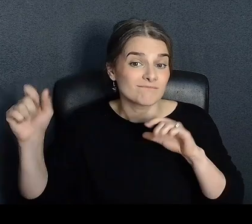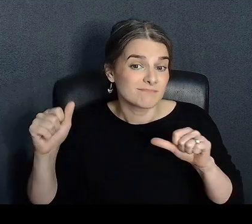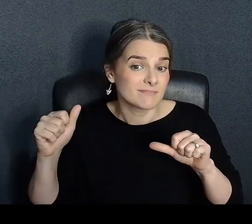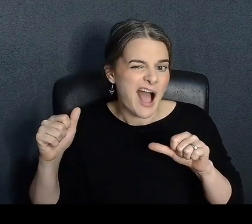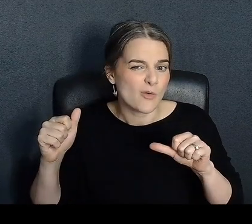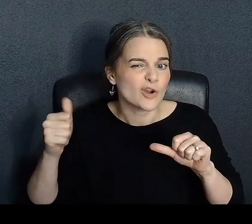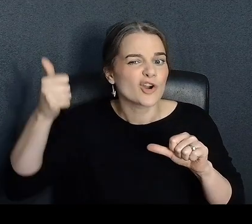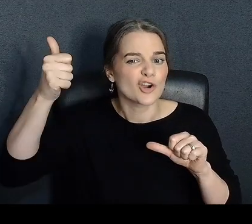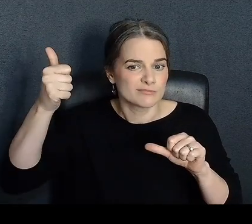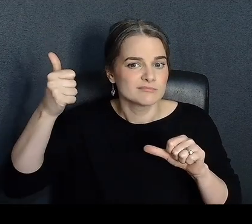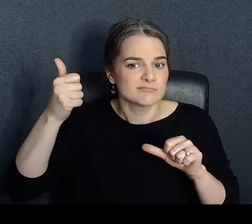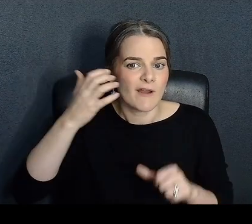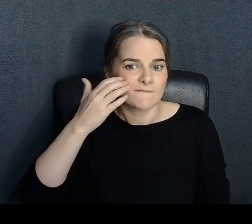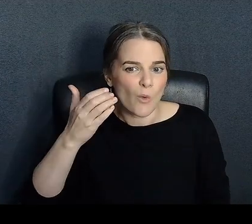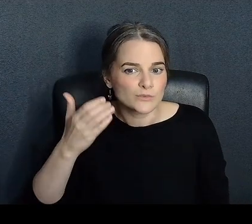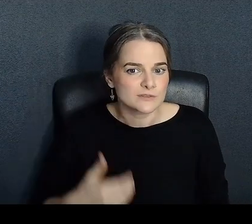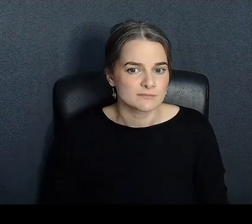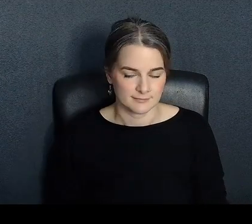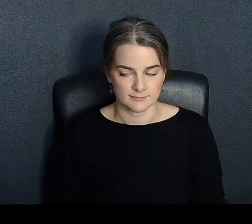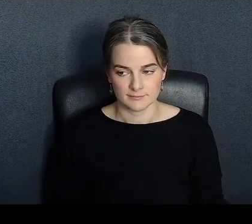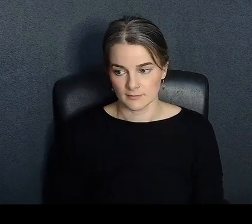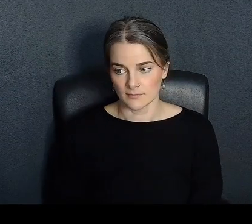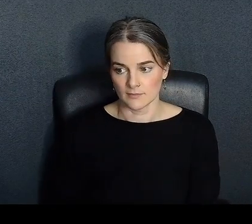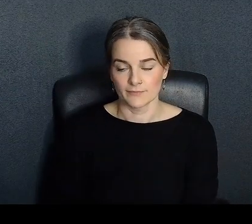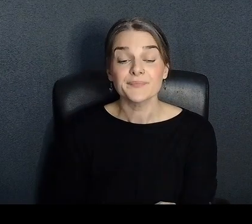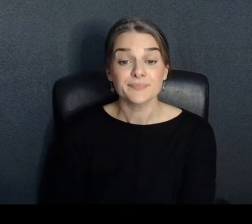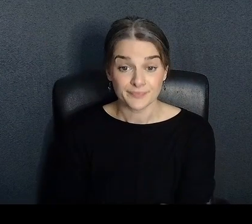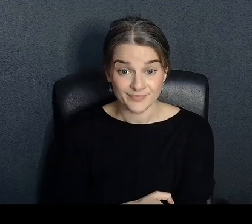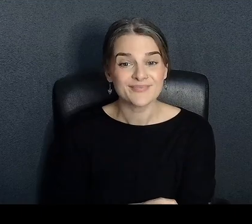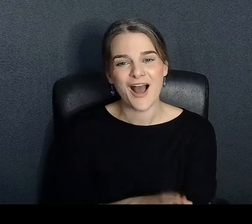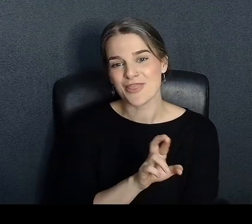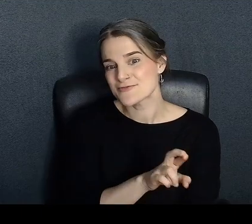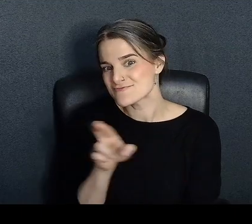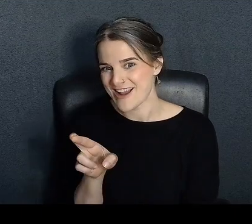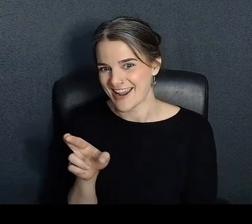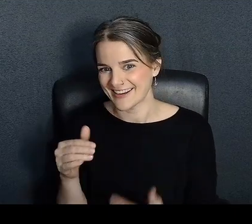There is a speaker there on the right side with a very loud ringer.